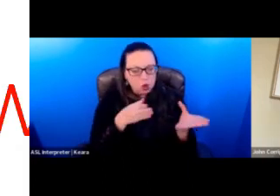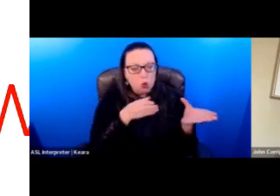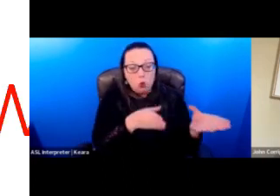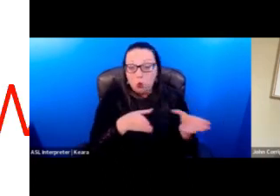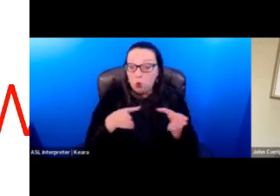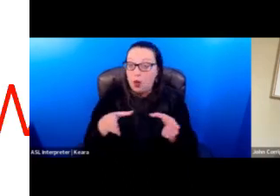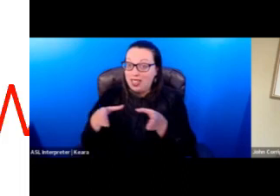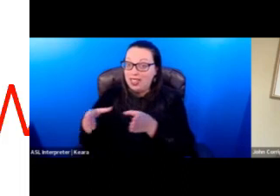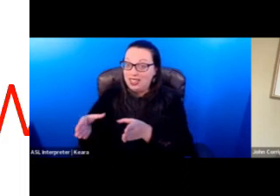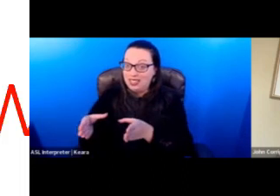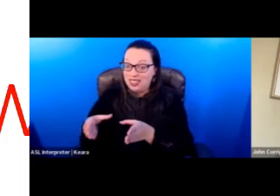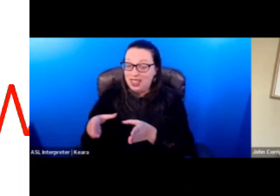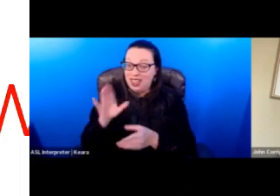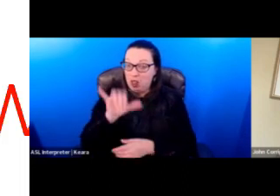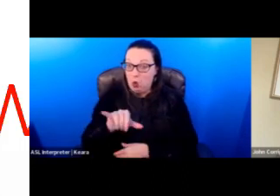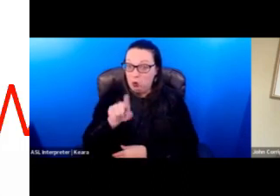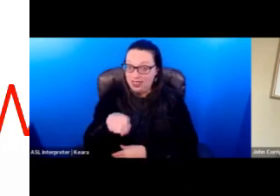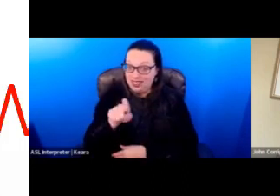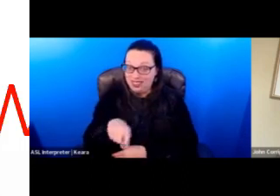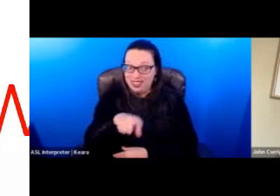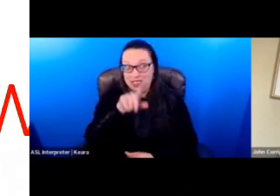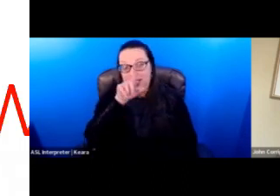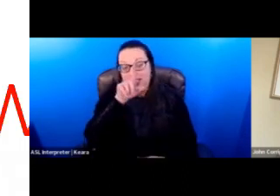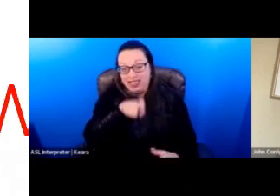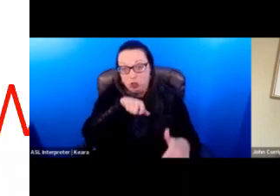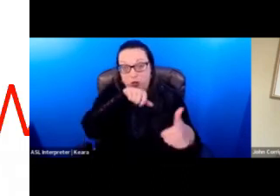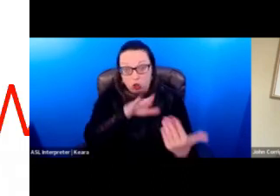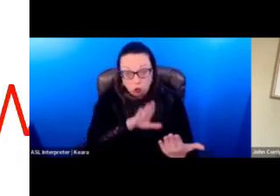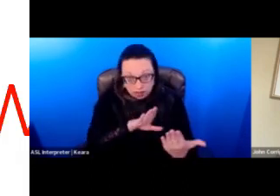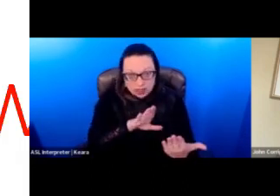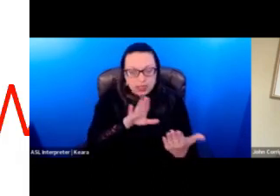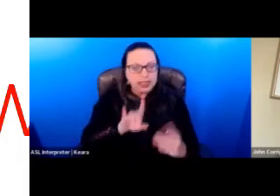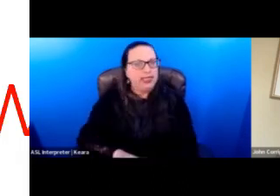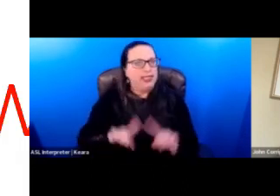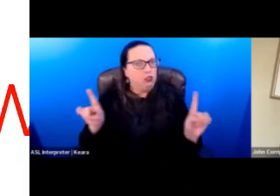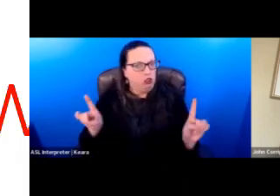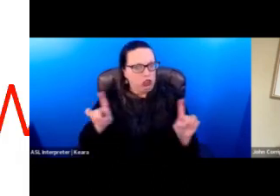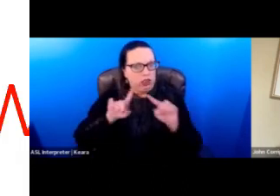needs need to be addressed, is different for many of the people with a history of traumatic